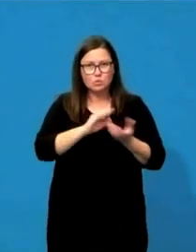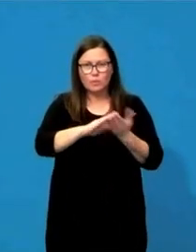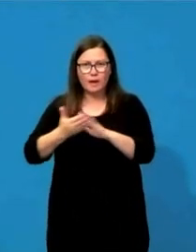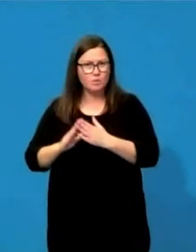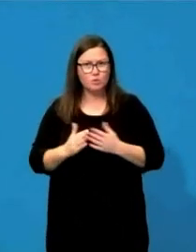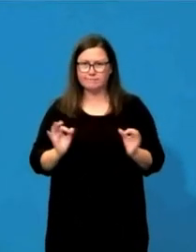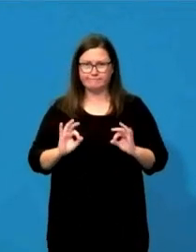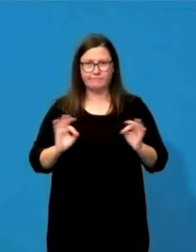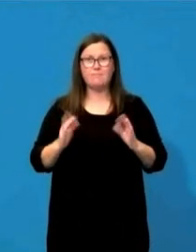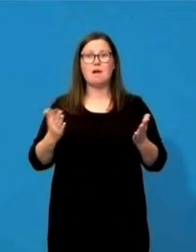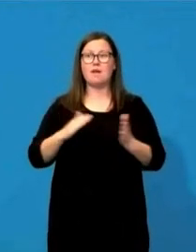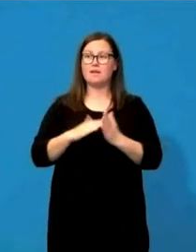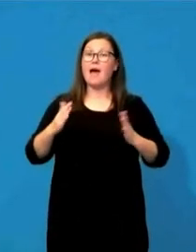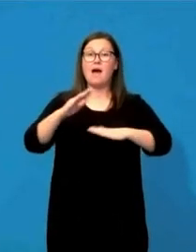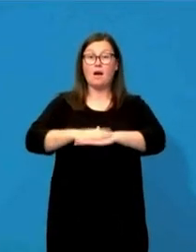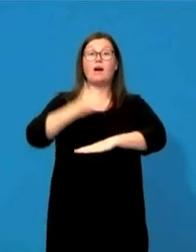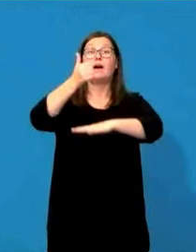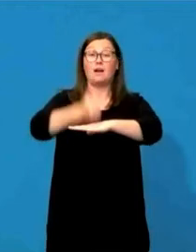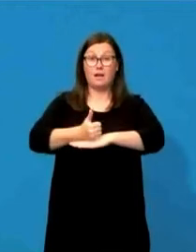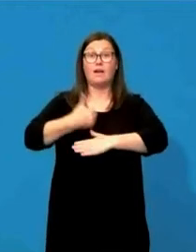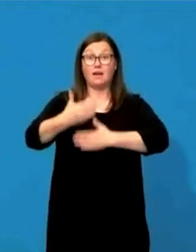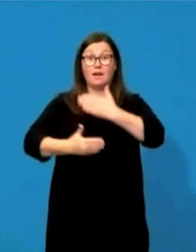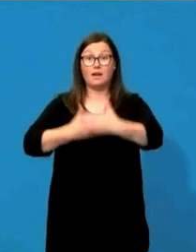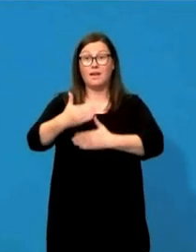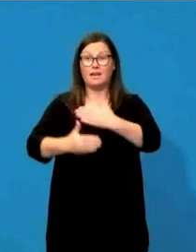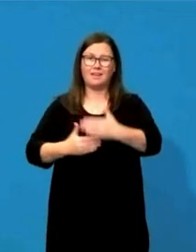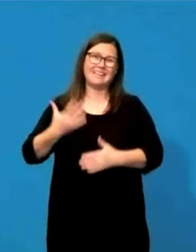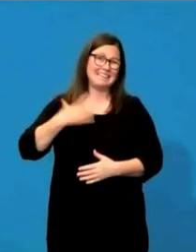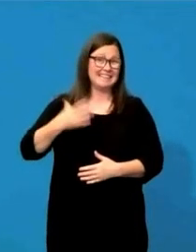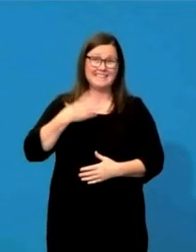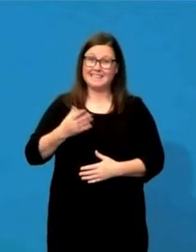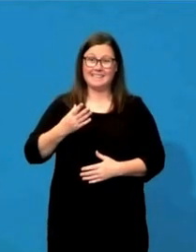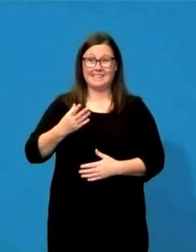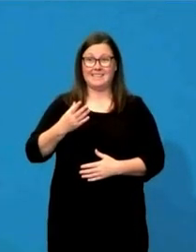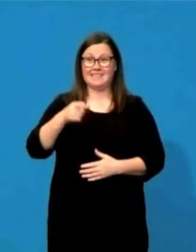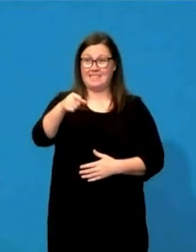proper consultation to ensure its place-based and designed for each community